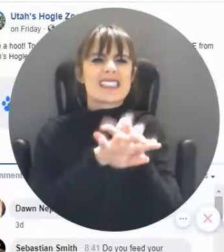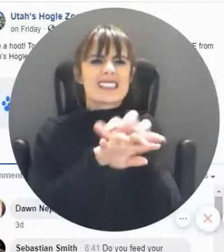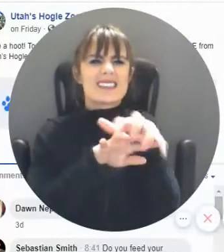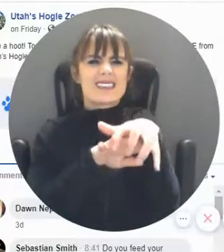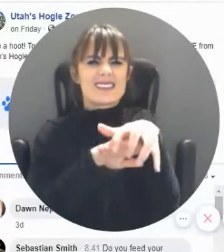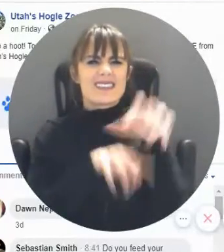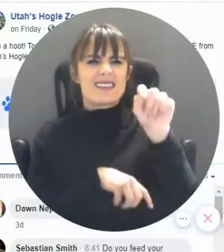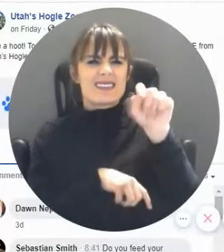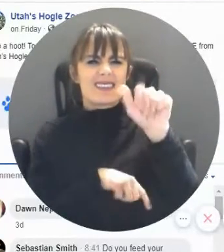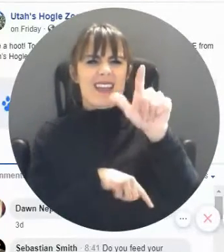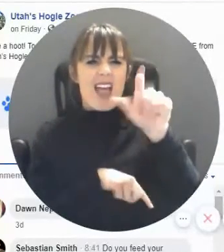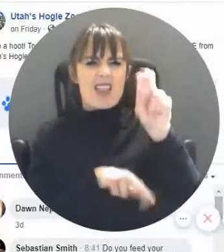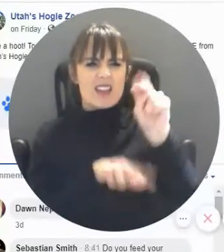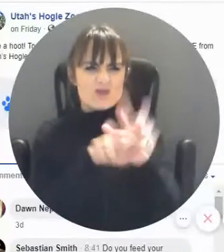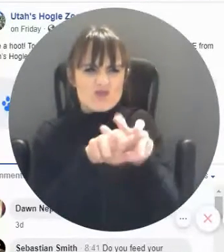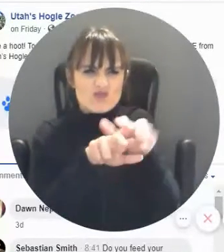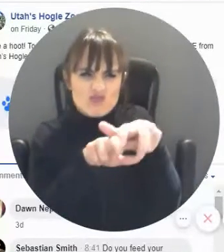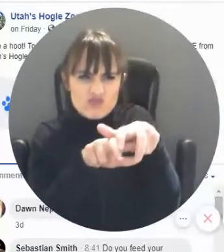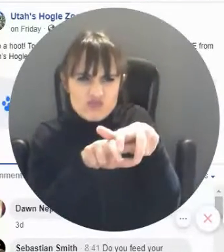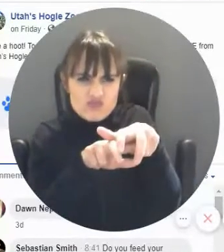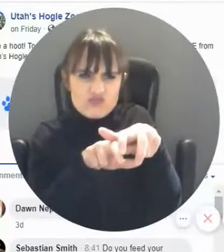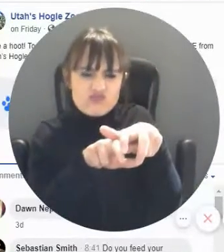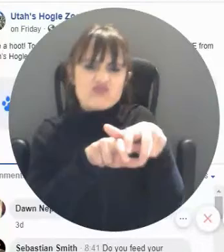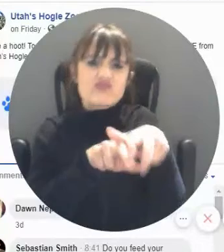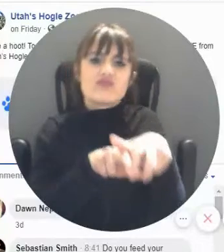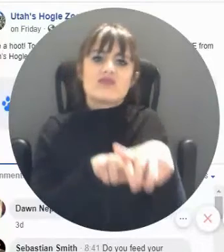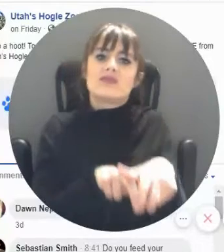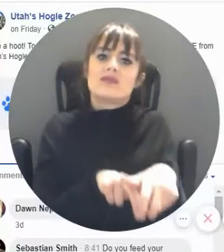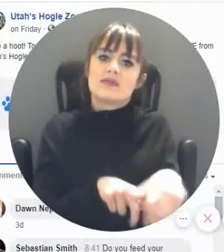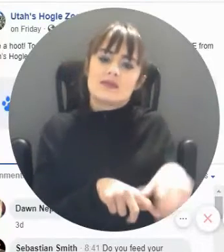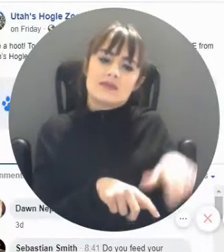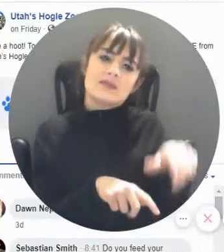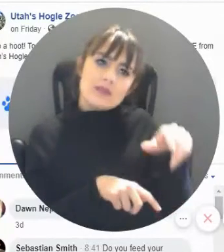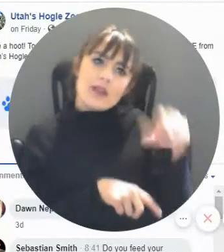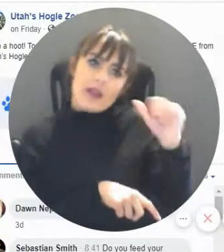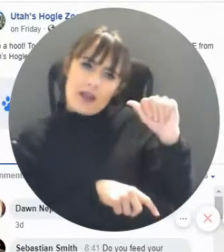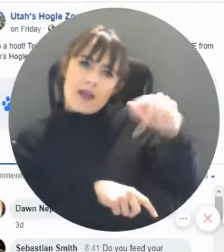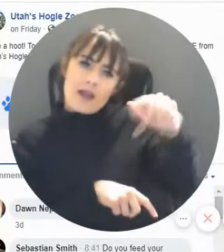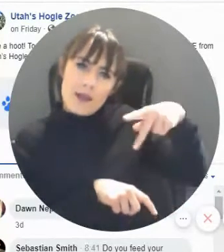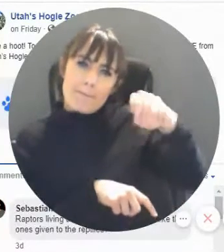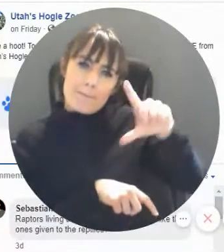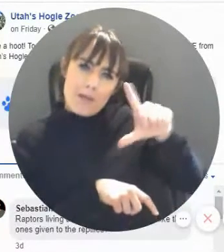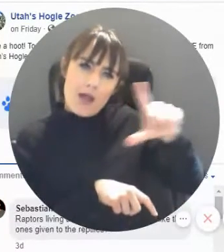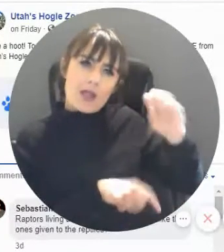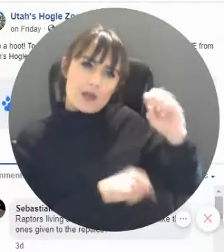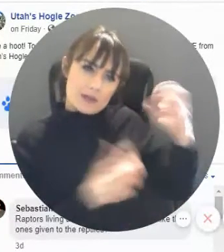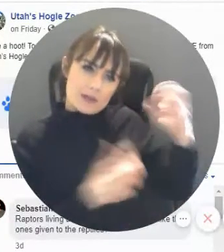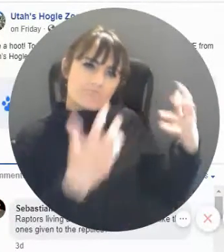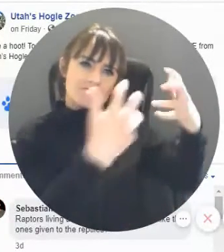Apollo's are of course, appropriate for his size. They're not as colorful as Thor's would be.